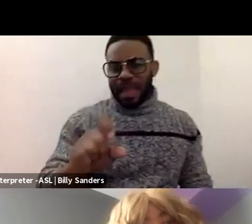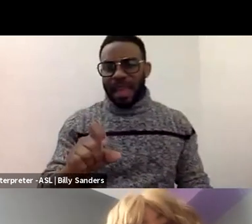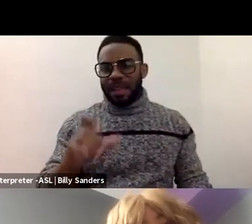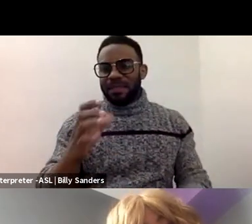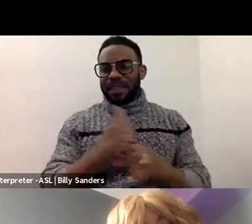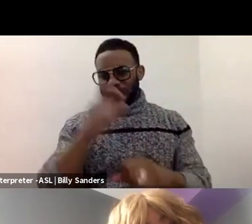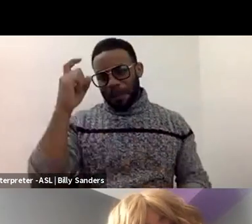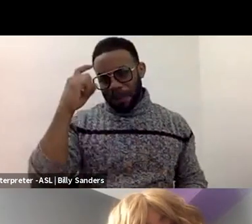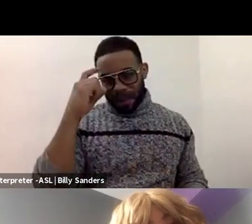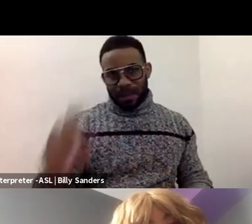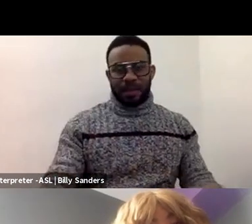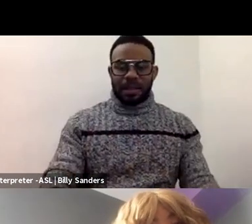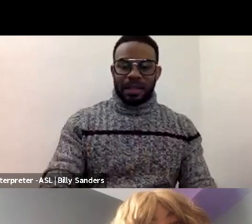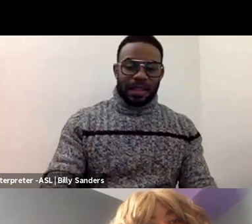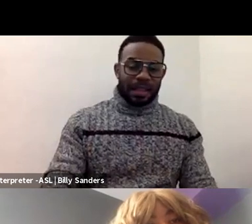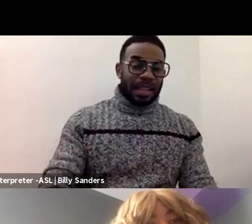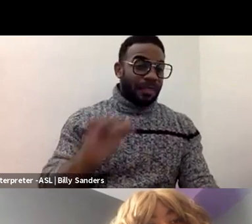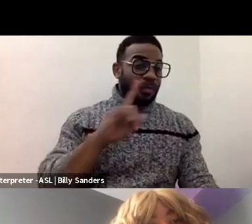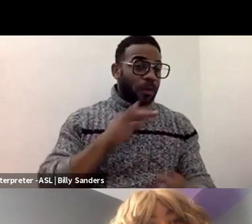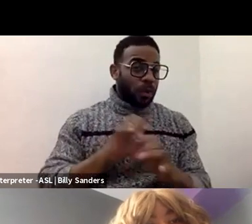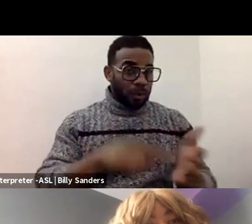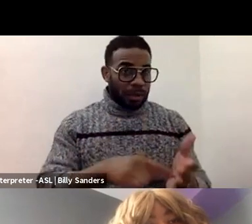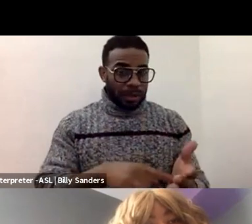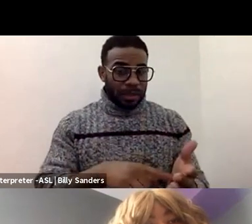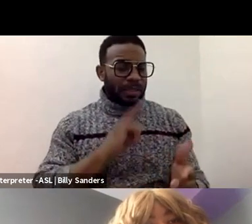your mind that if you really want to do this and this is something you really want to do,